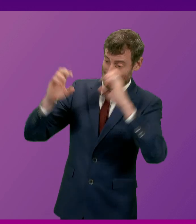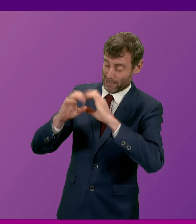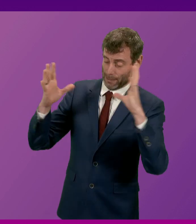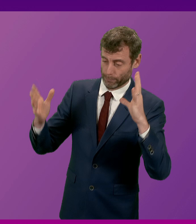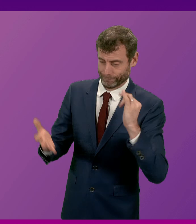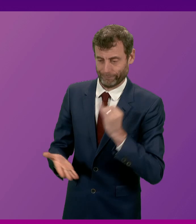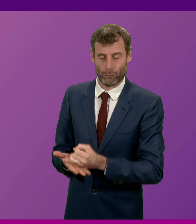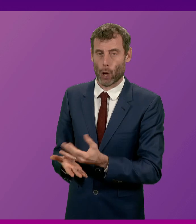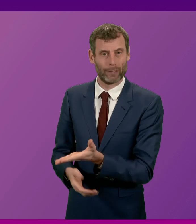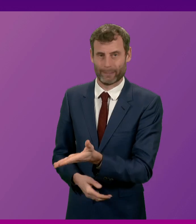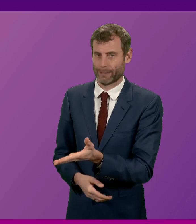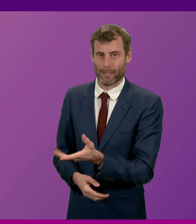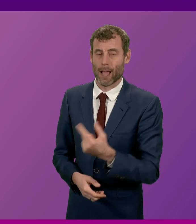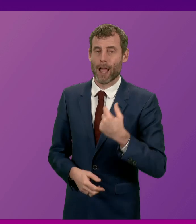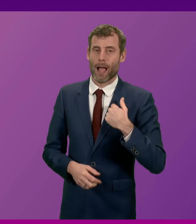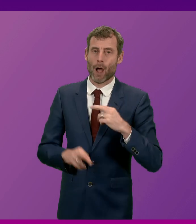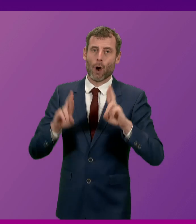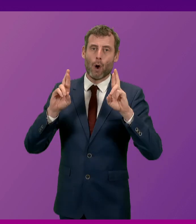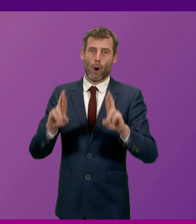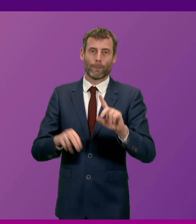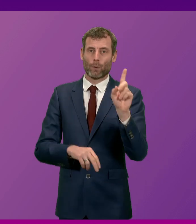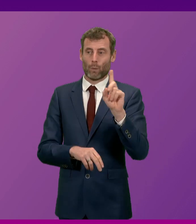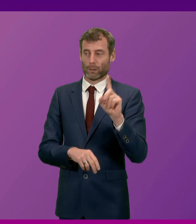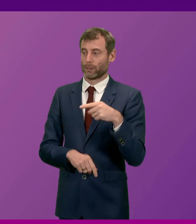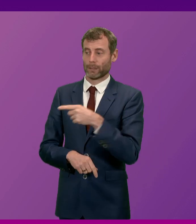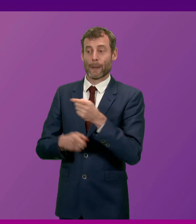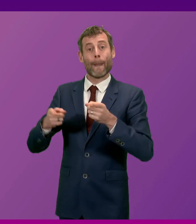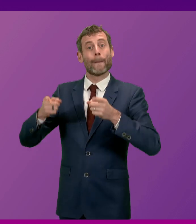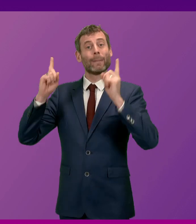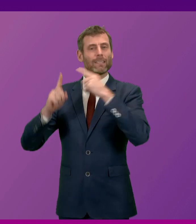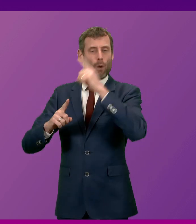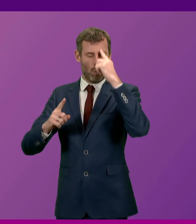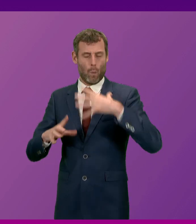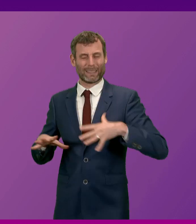that the ministerial takeover of social care will now be allowed to wither on the vine.